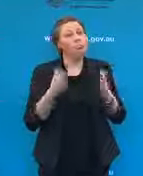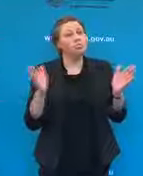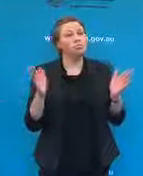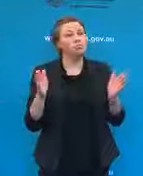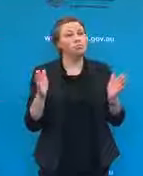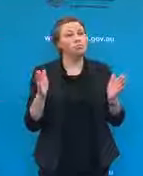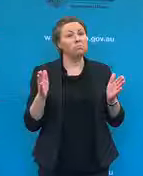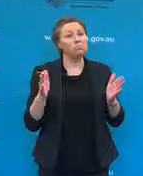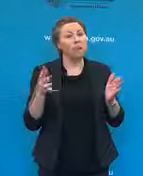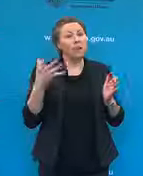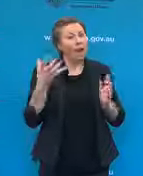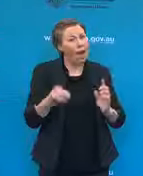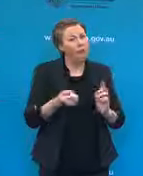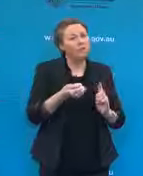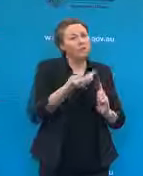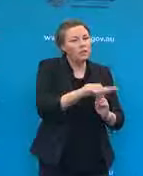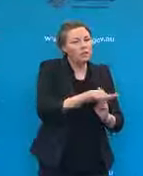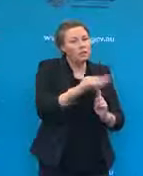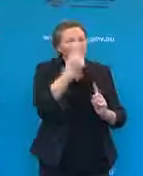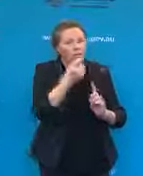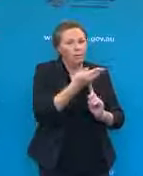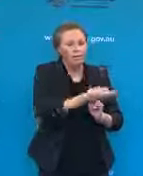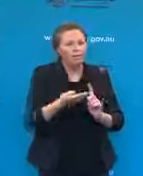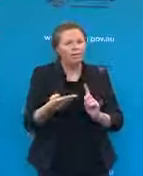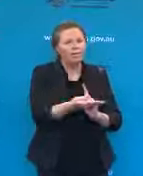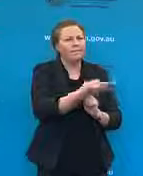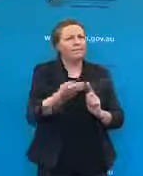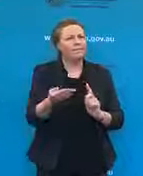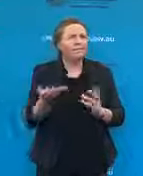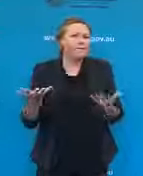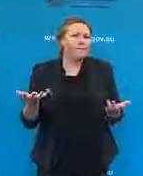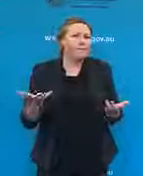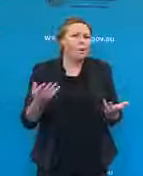know though they don't have it. So, we are always telling people that they